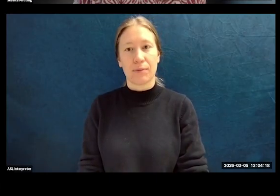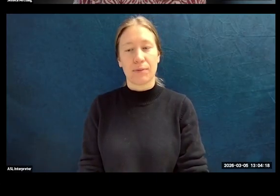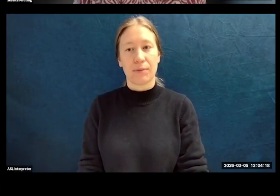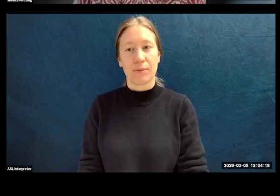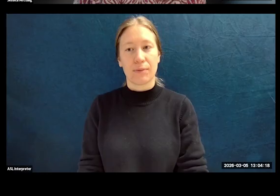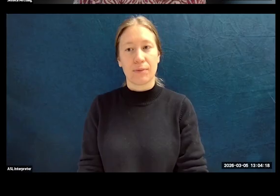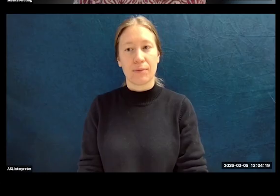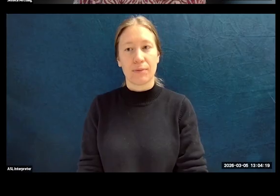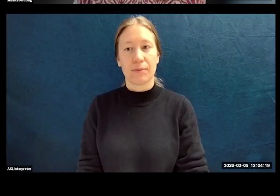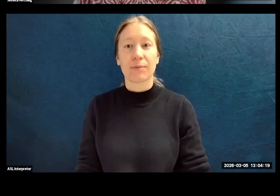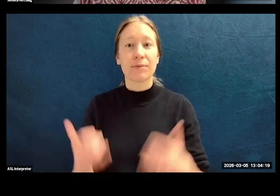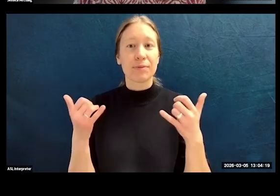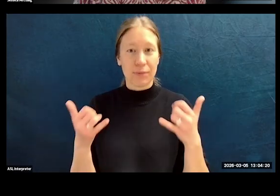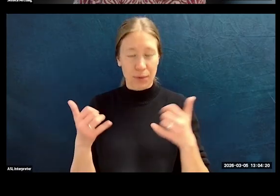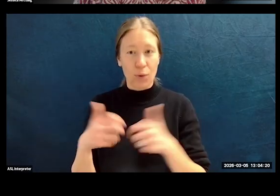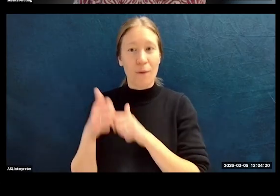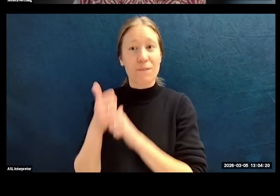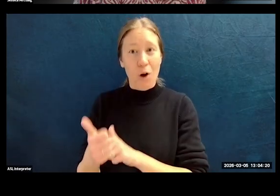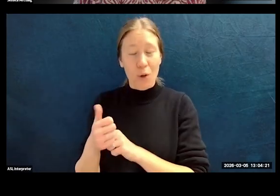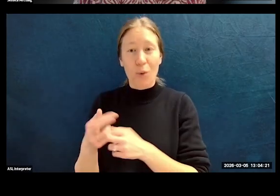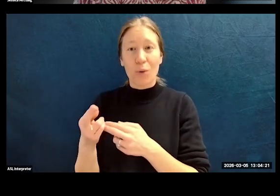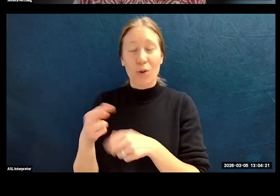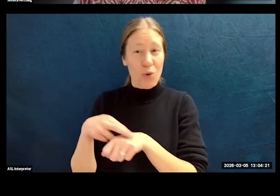Then, within the reference tag, we need to place a link tag.